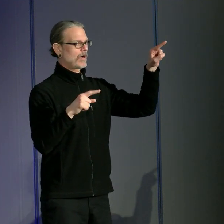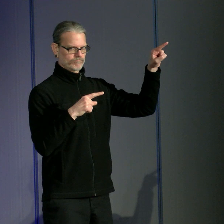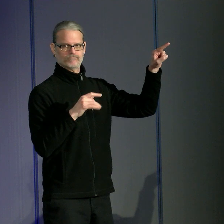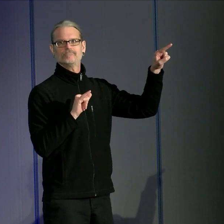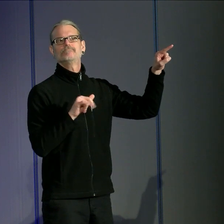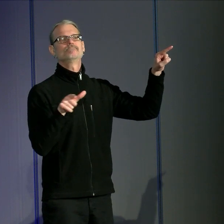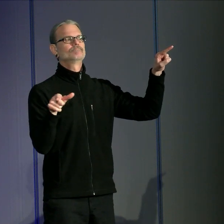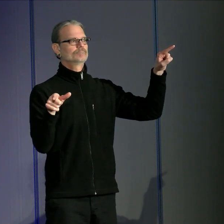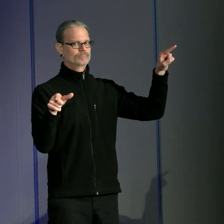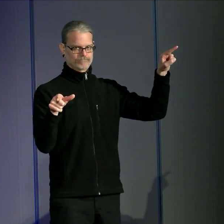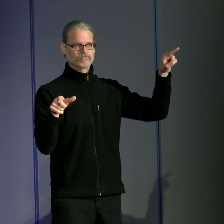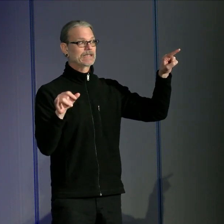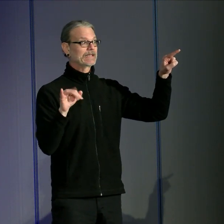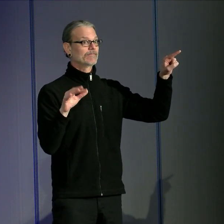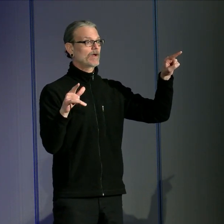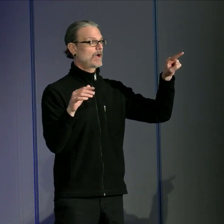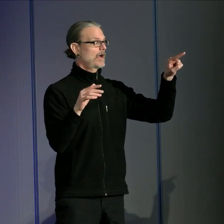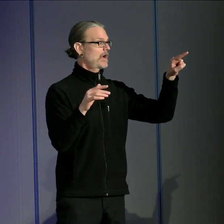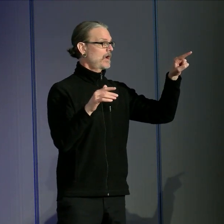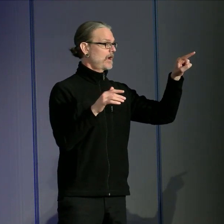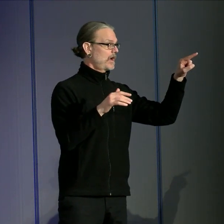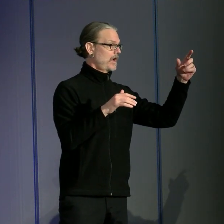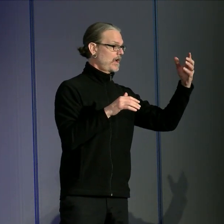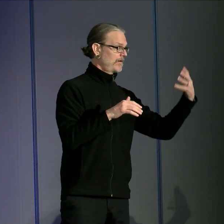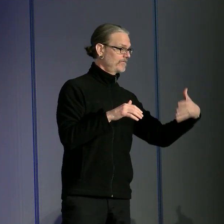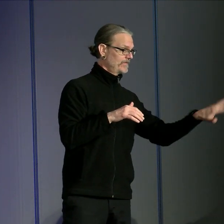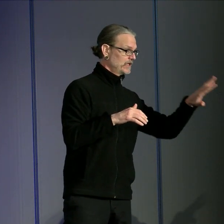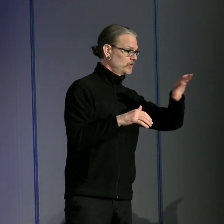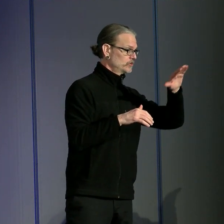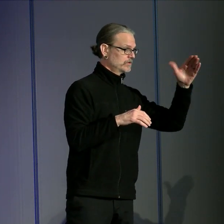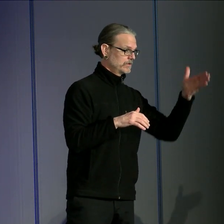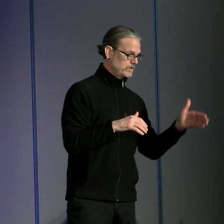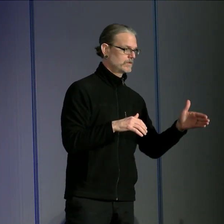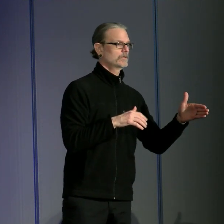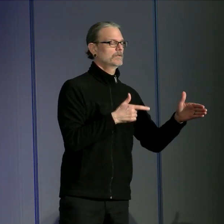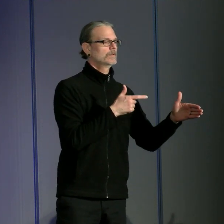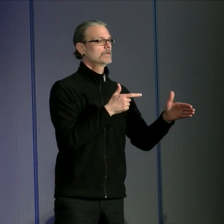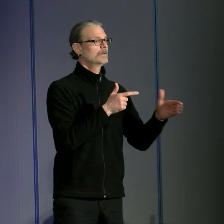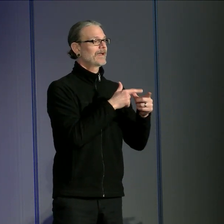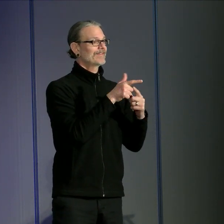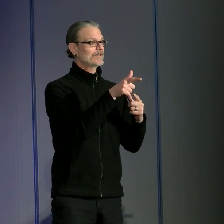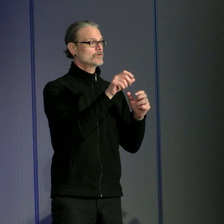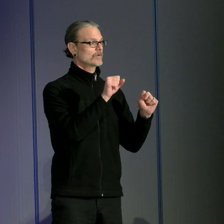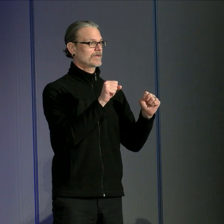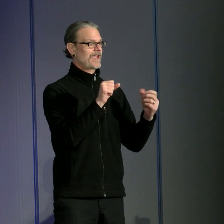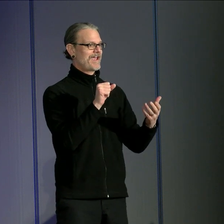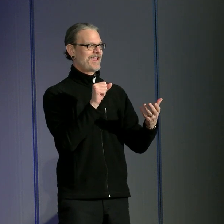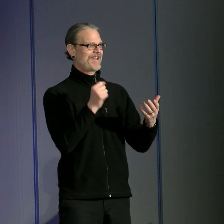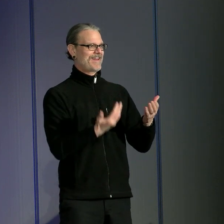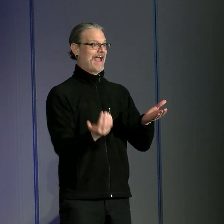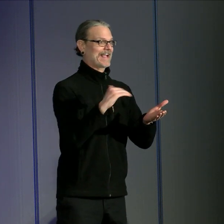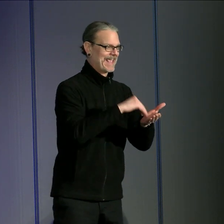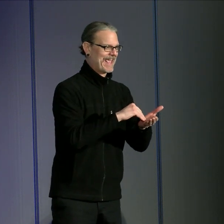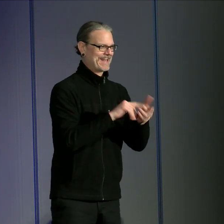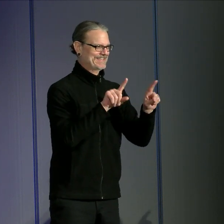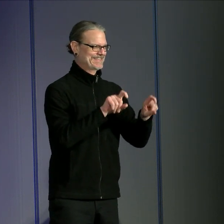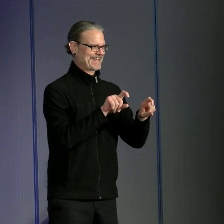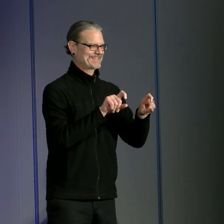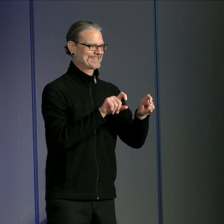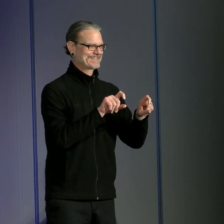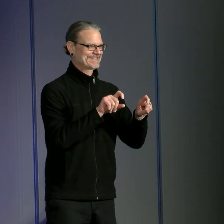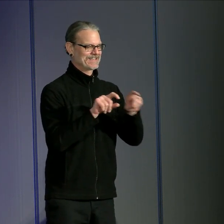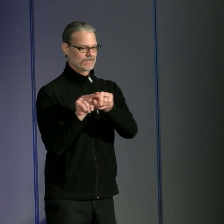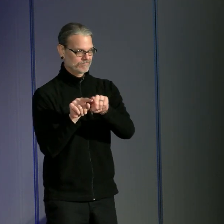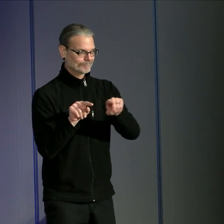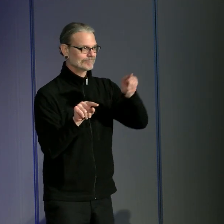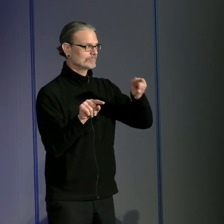they've got to the end, and go in and do retesting, and finally verify they fixed everything correctly.